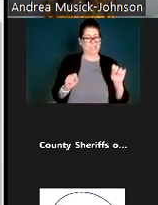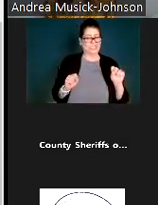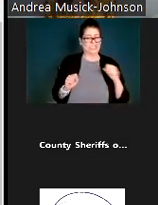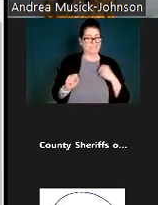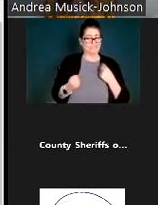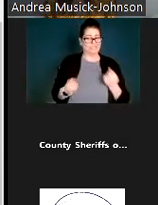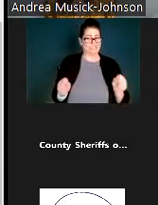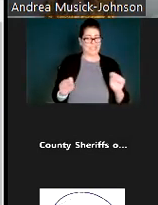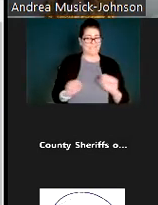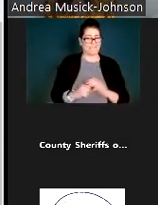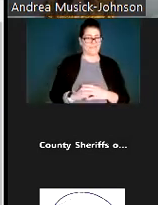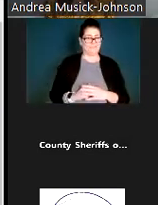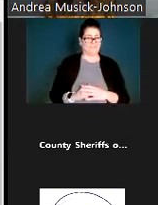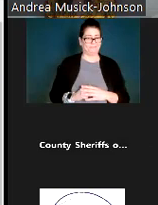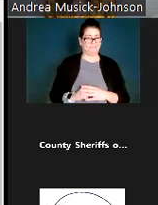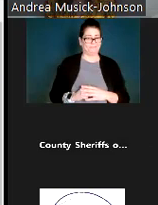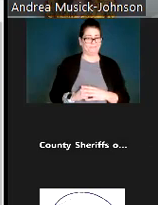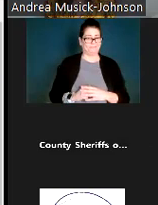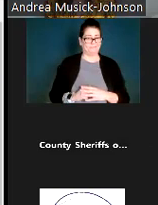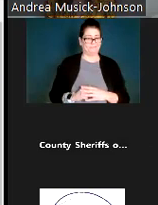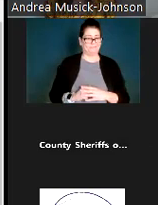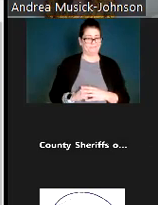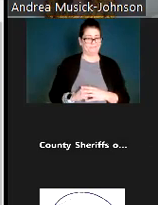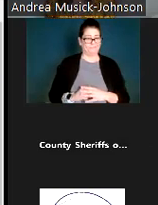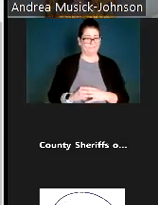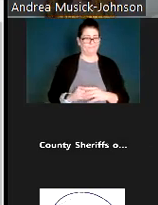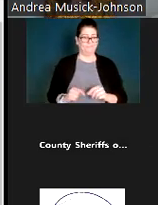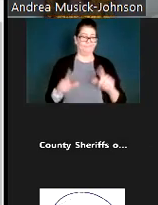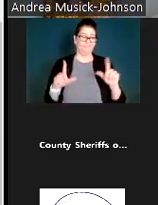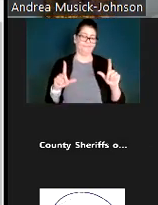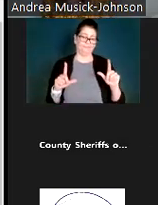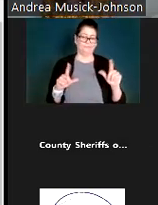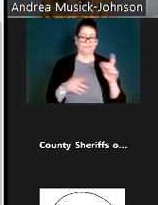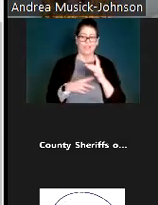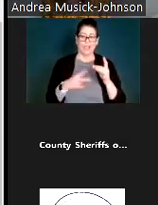And it will bring up the option to look for resources